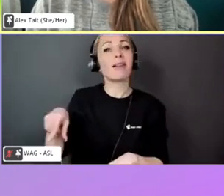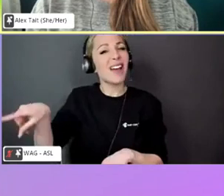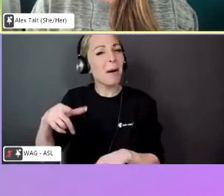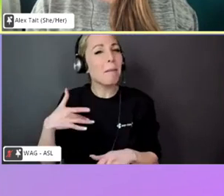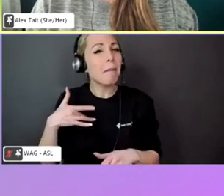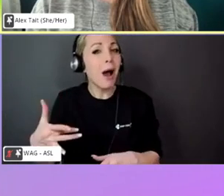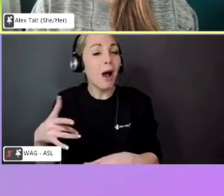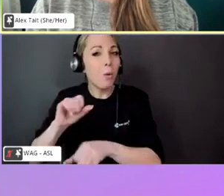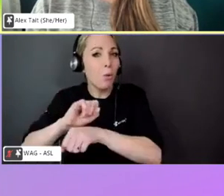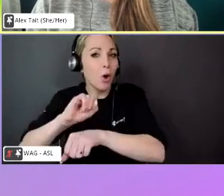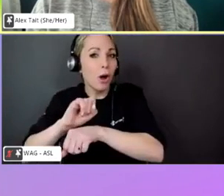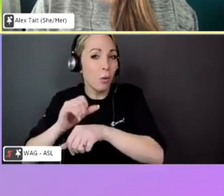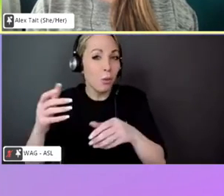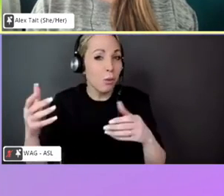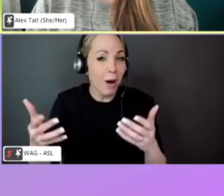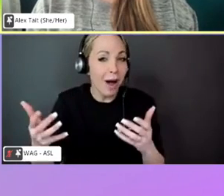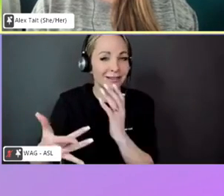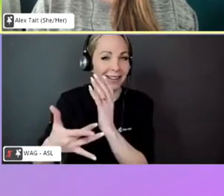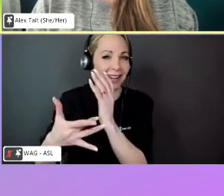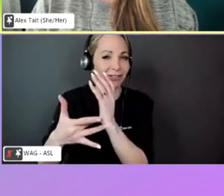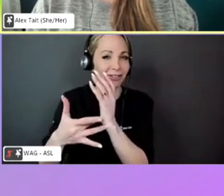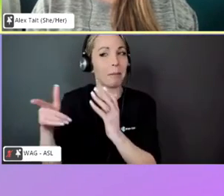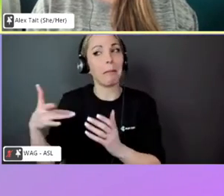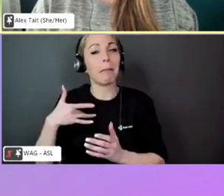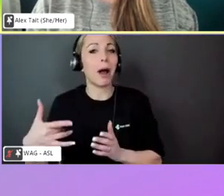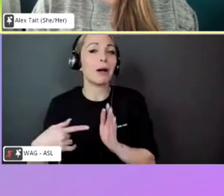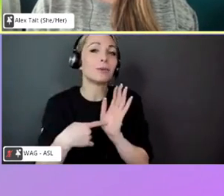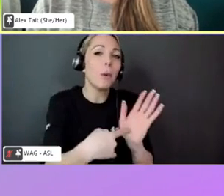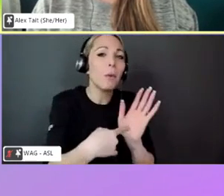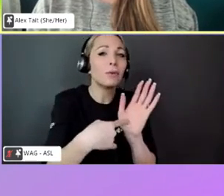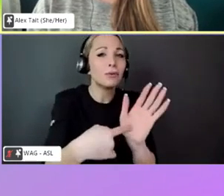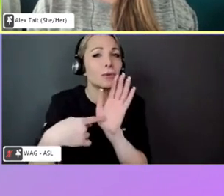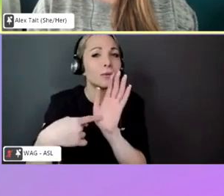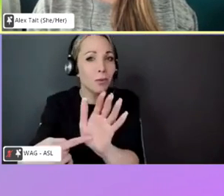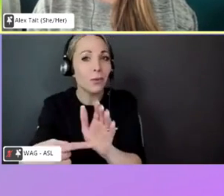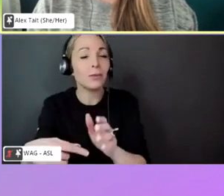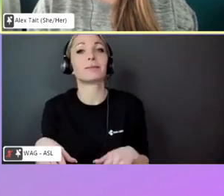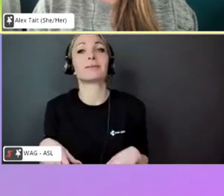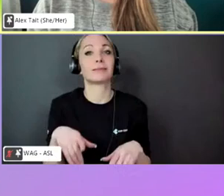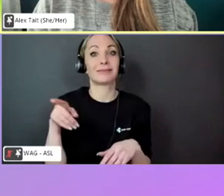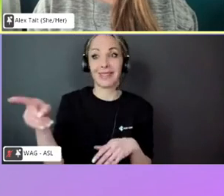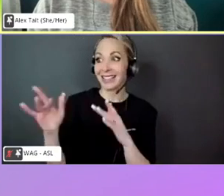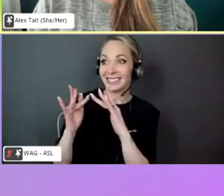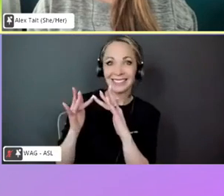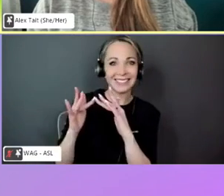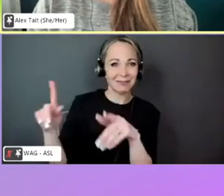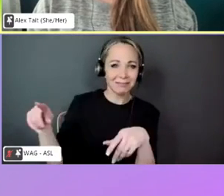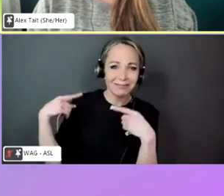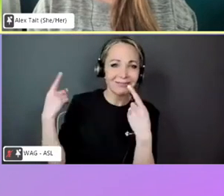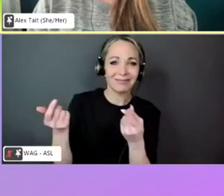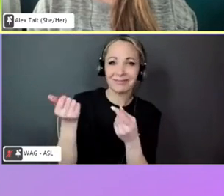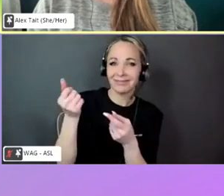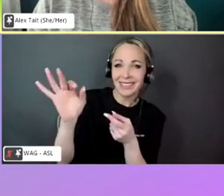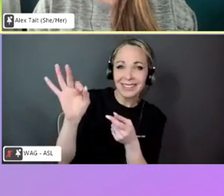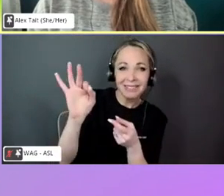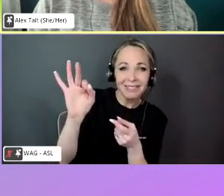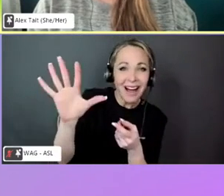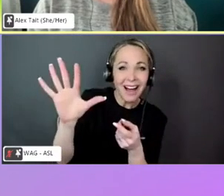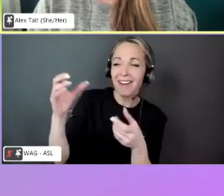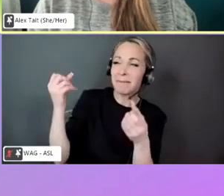are some of the things my savvy user said, I am the one likely to be showing them how to do something. I've been on